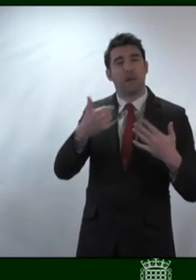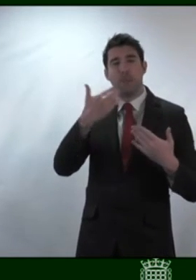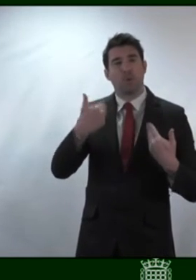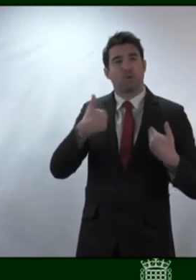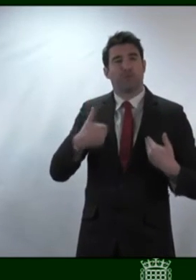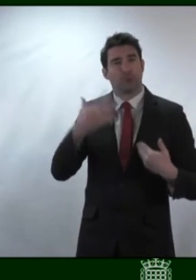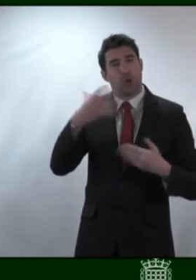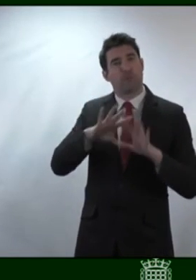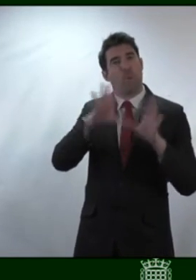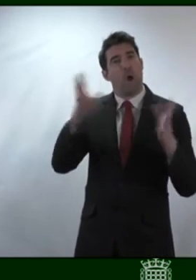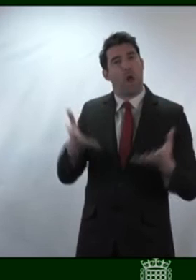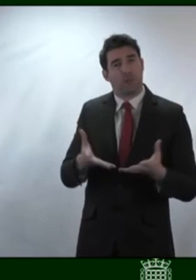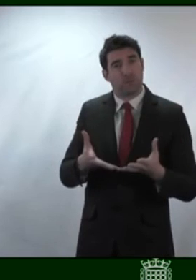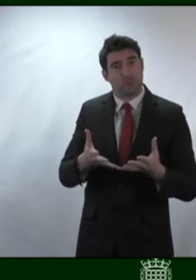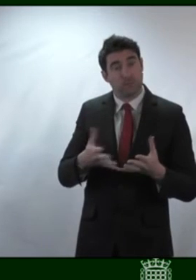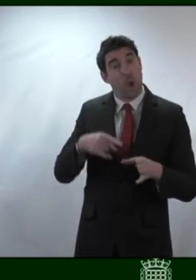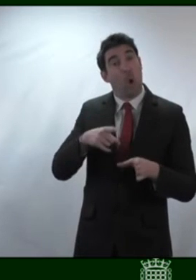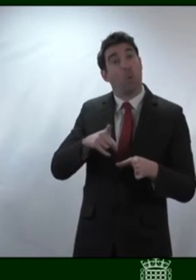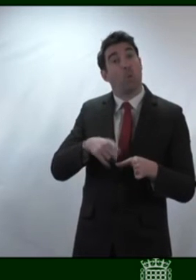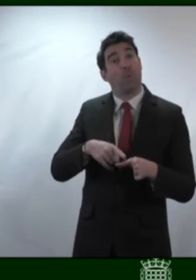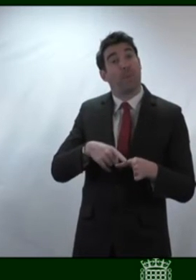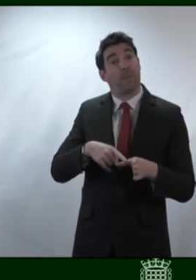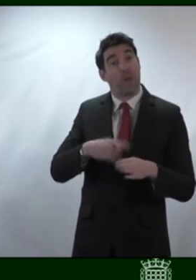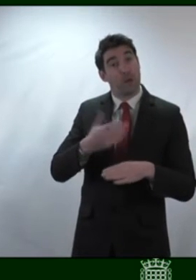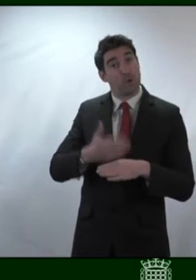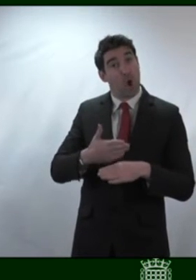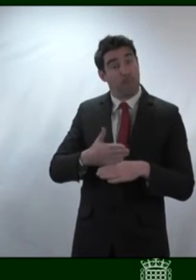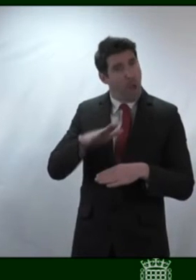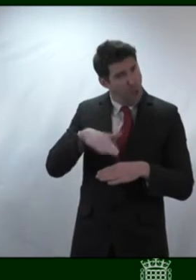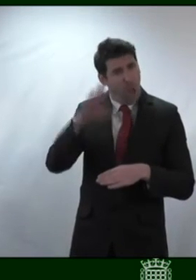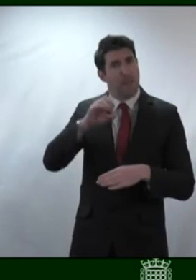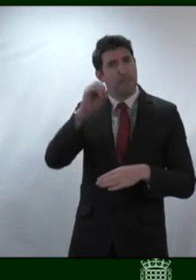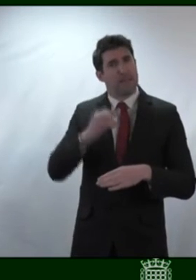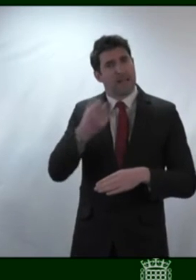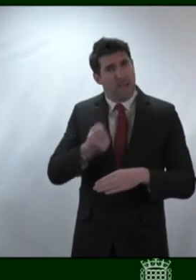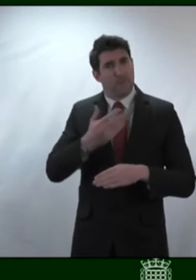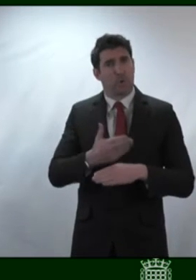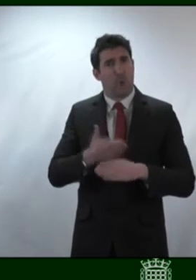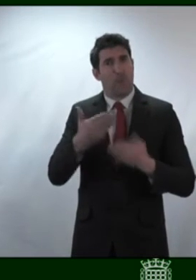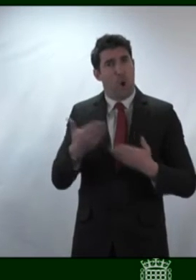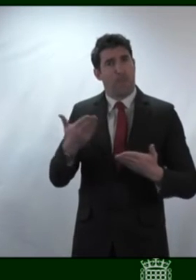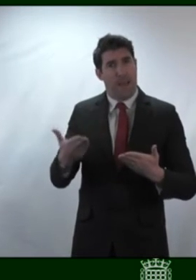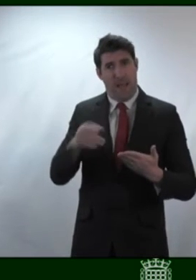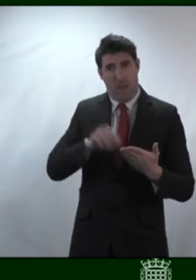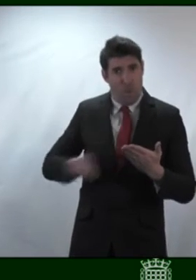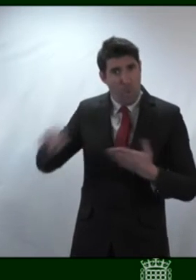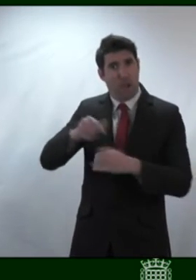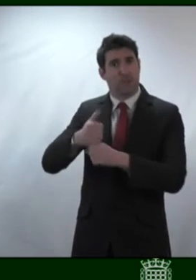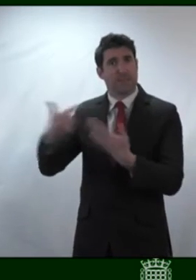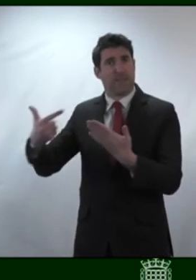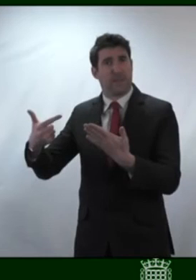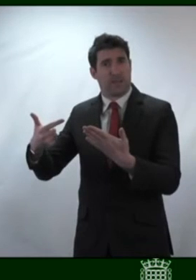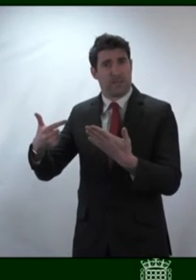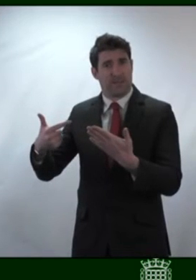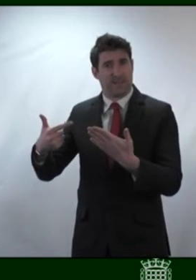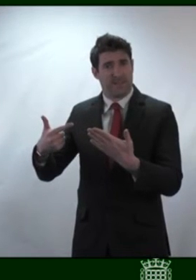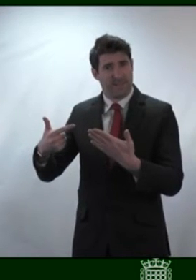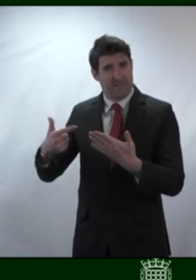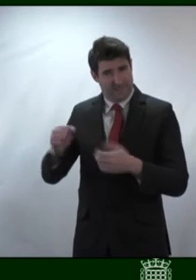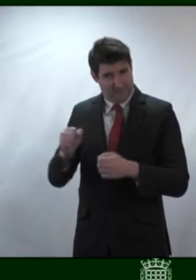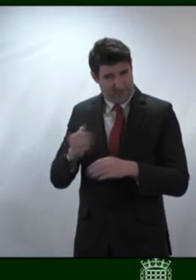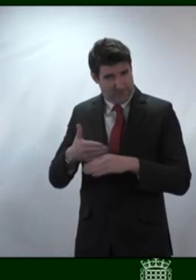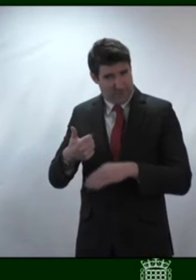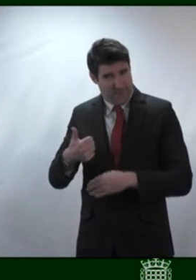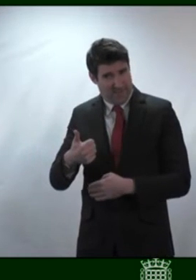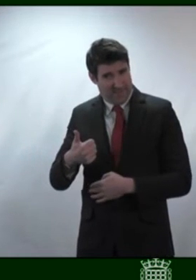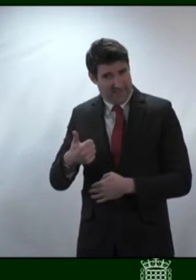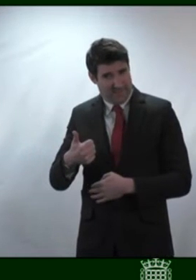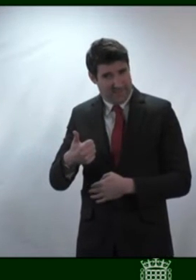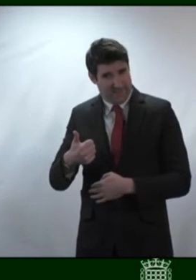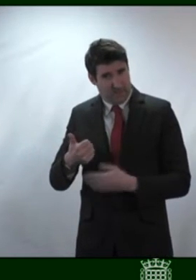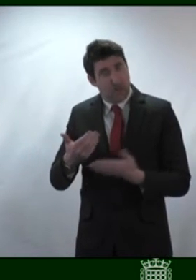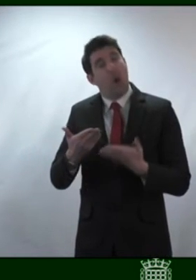Italy, Spain, the United States and Canada. There is a threat to the Scottish economy,